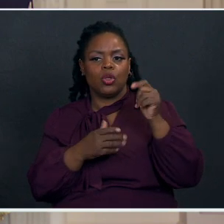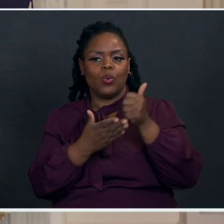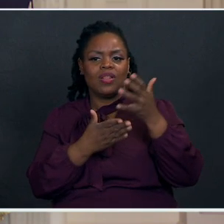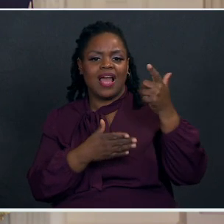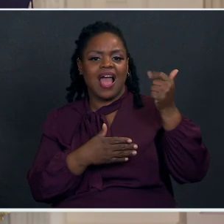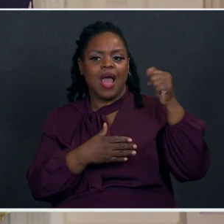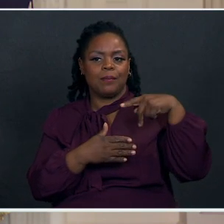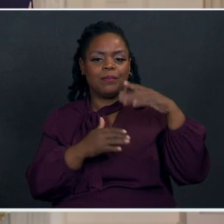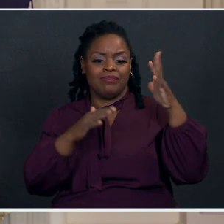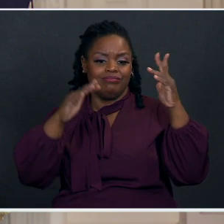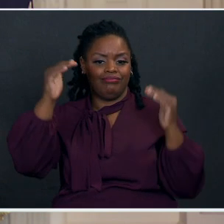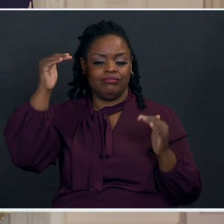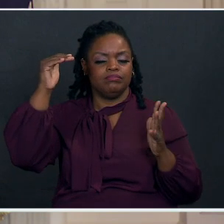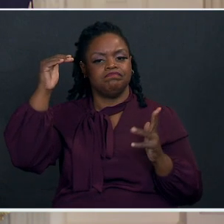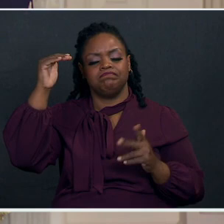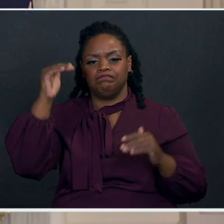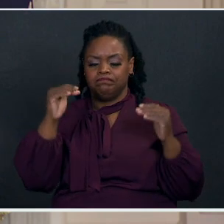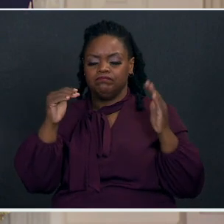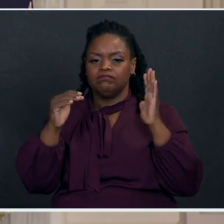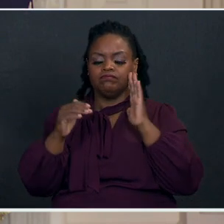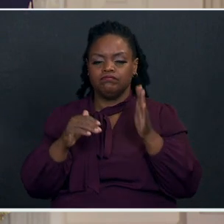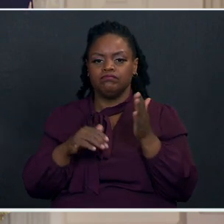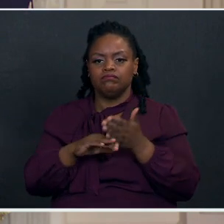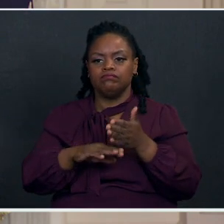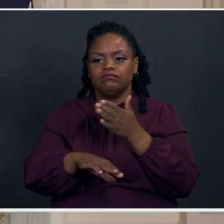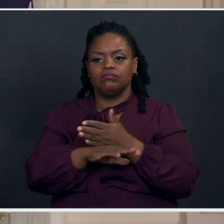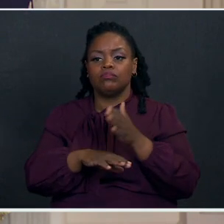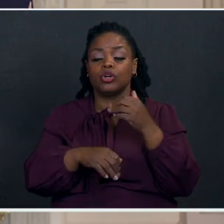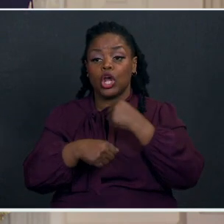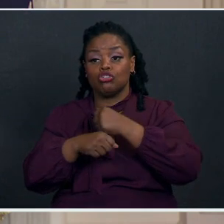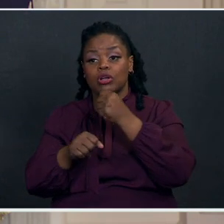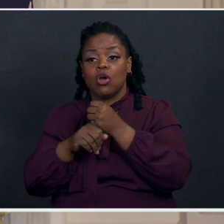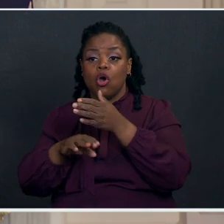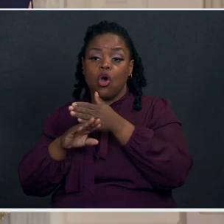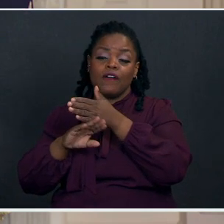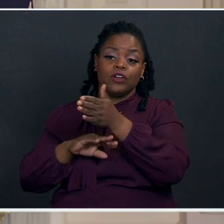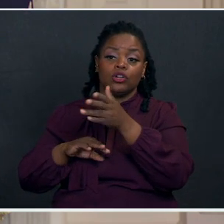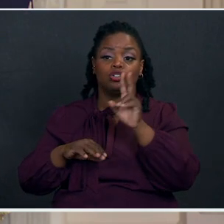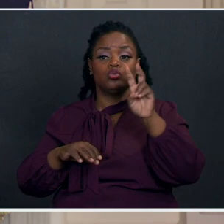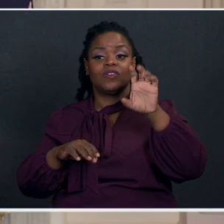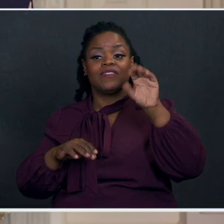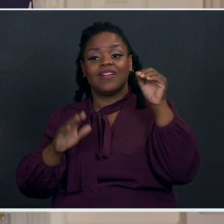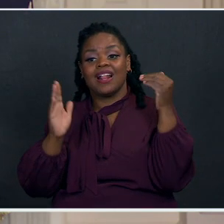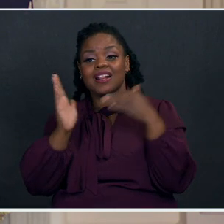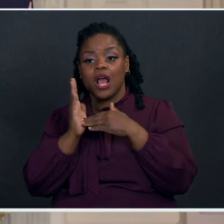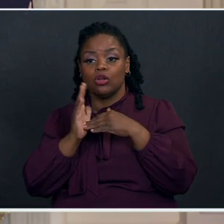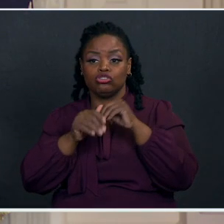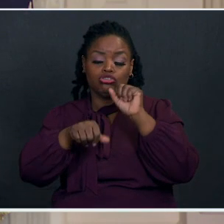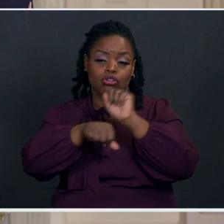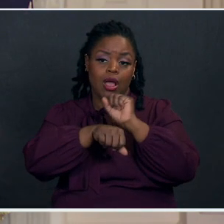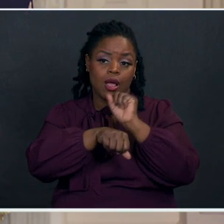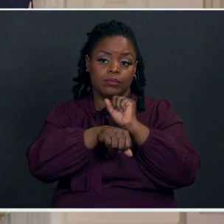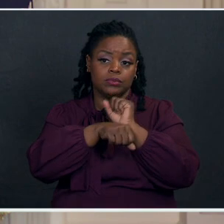We're also going to create more than a quarter million jobs to do things like plug the millions of abandoned oil